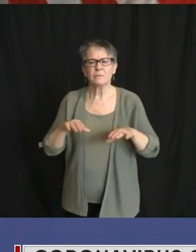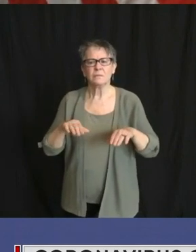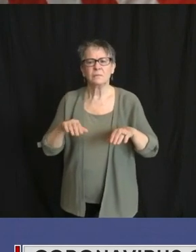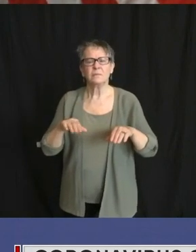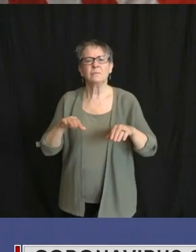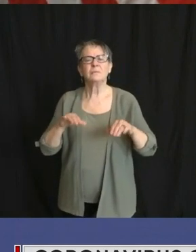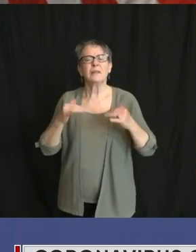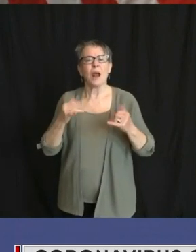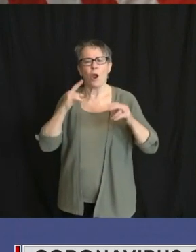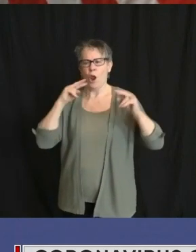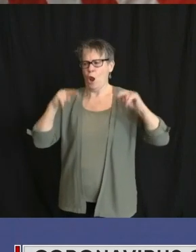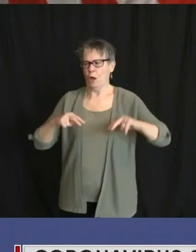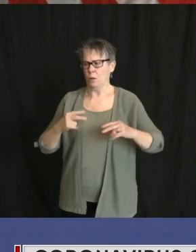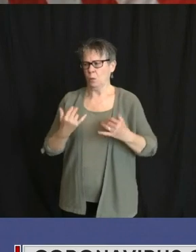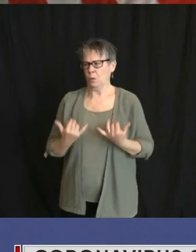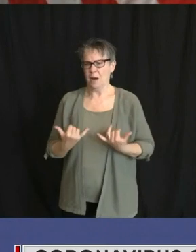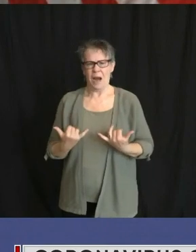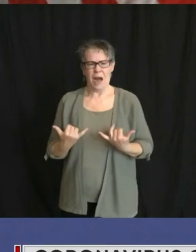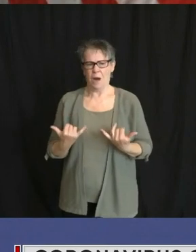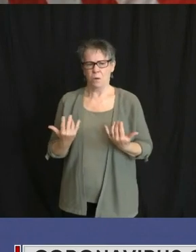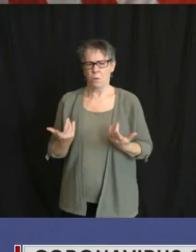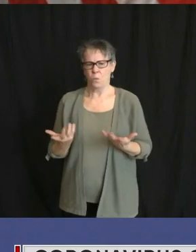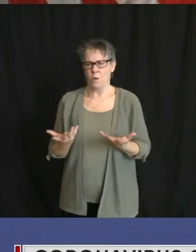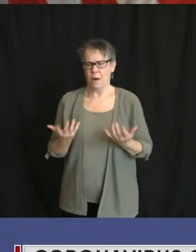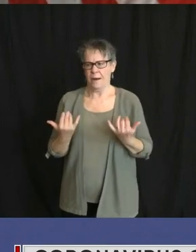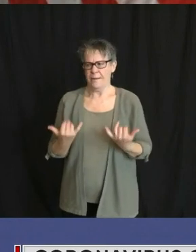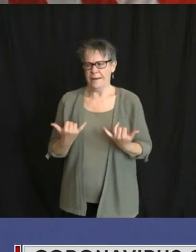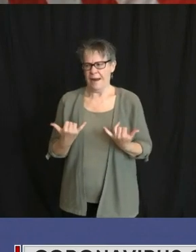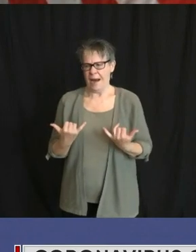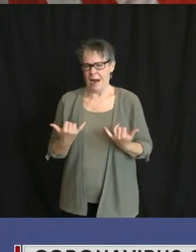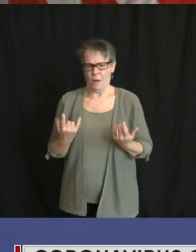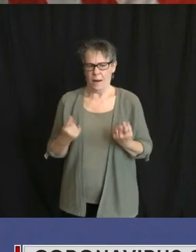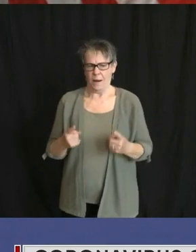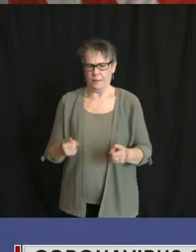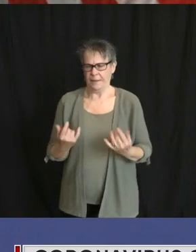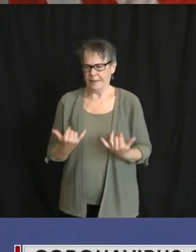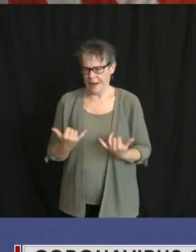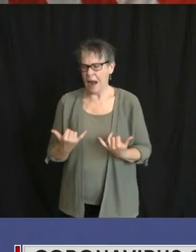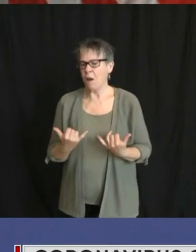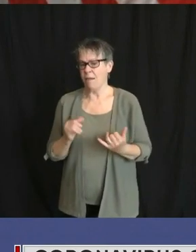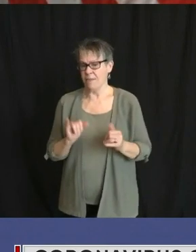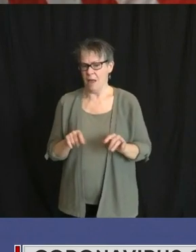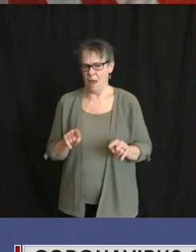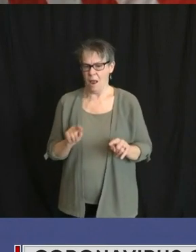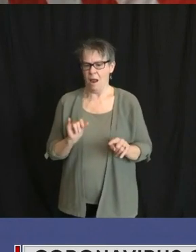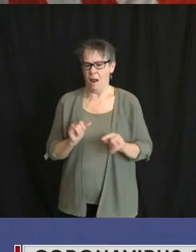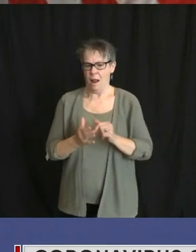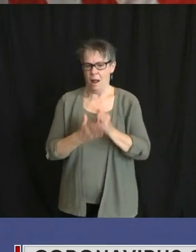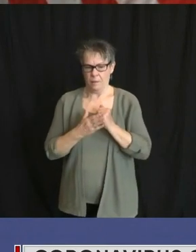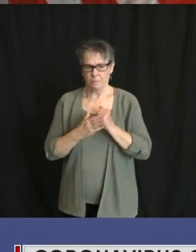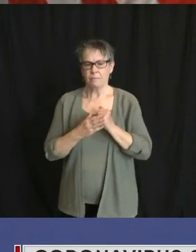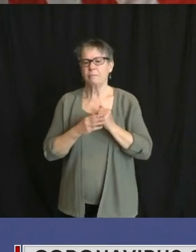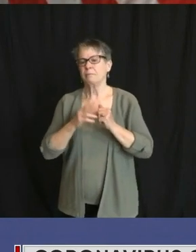SENSE, I WILL PUT, YOU HAVE GOT SORT OF TWO OPTIONS HERE, THE SNAPSHOT OF A MOMENT IN TIME VERSUS WATCHING THE MOVIE.